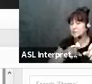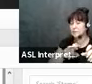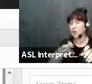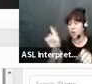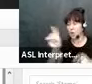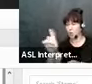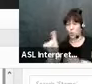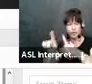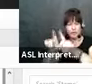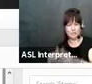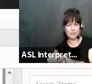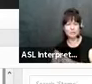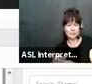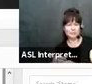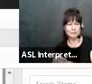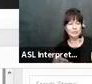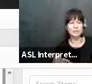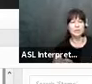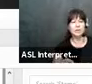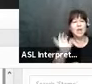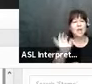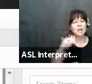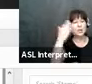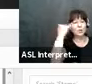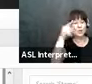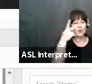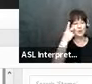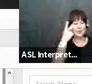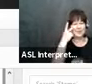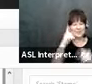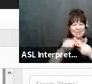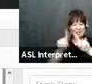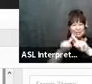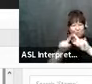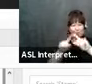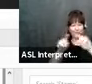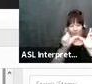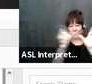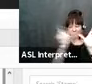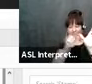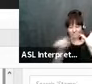Of course, there's real disparities in why certain race races and ethnic groups have